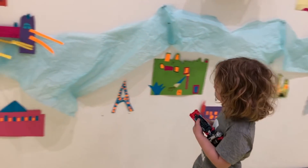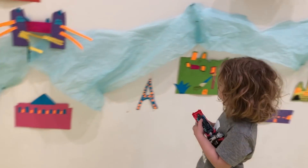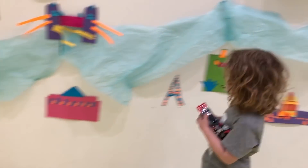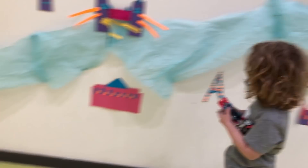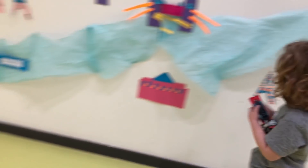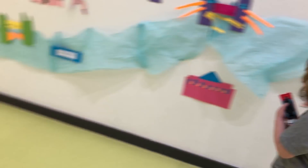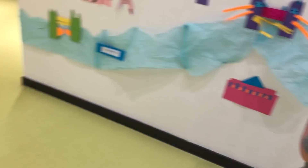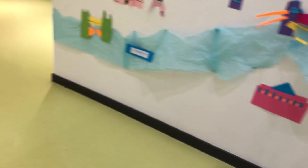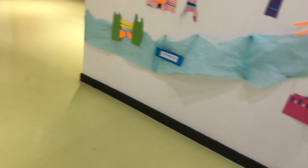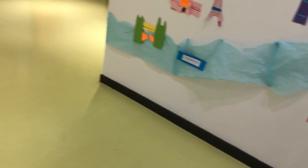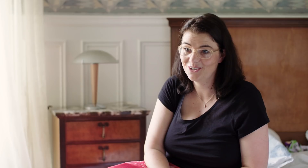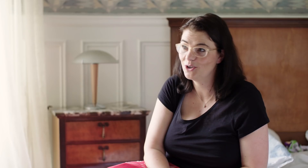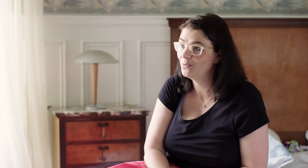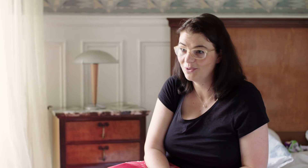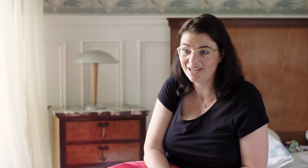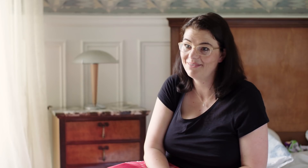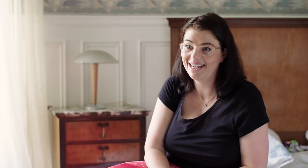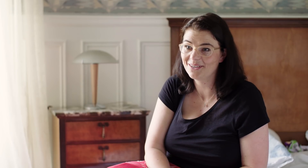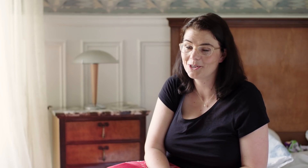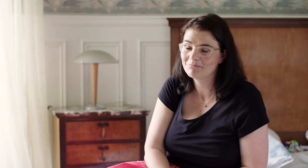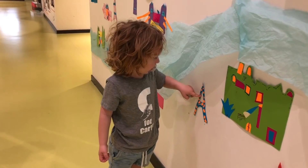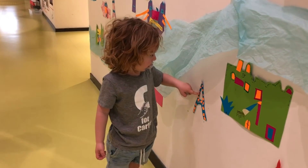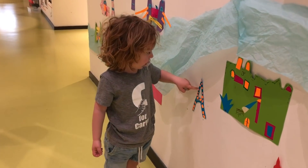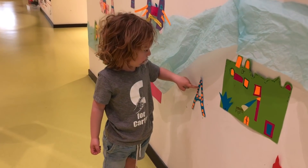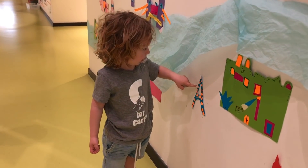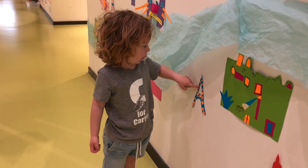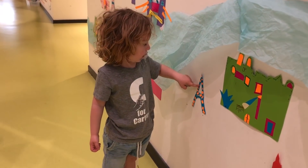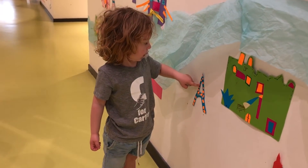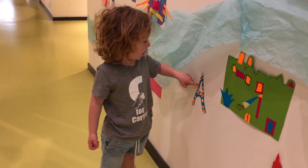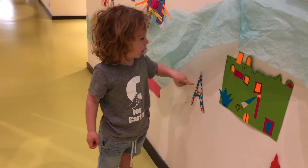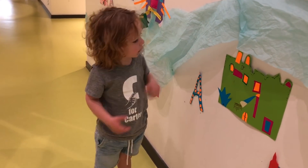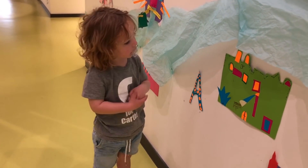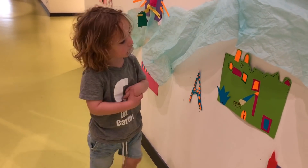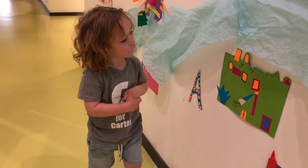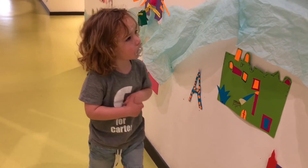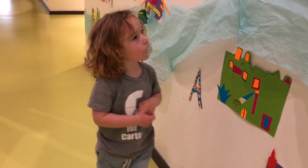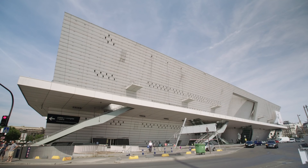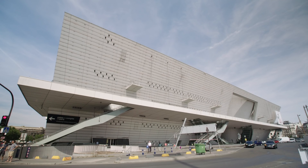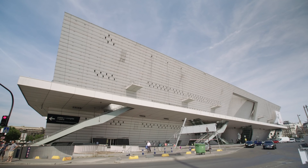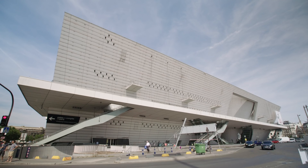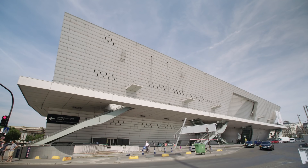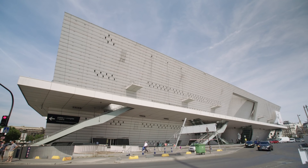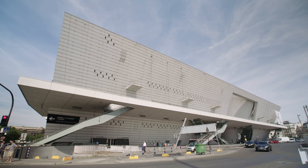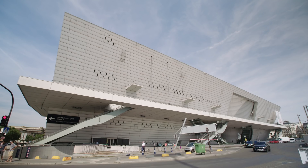'You will be by yourself in a school of potentially 100-200 kids who will not have that language.'